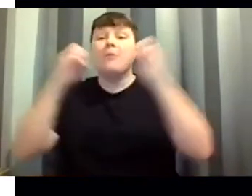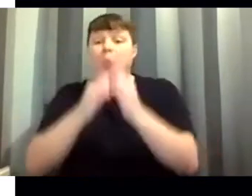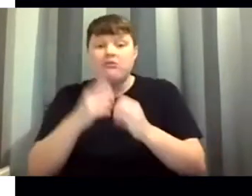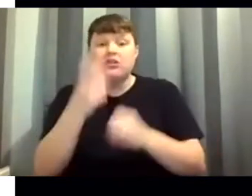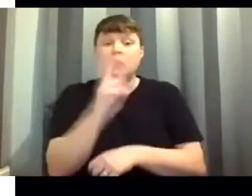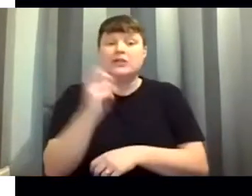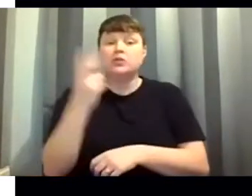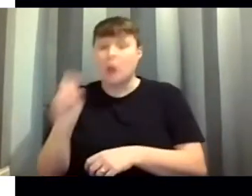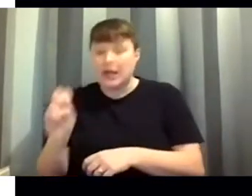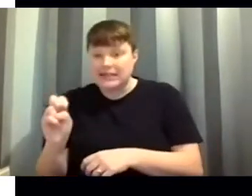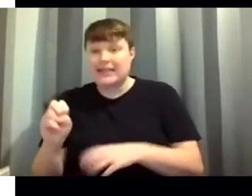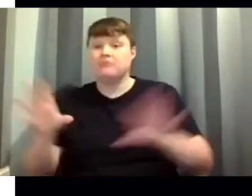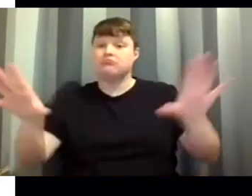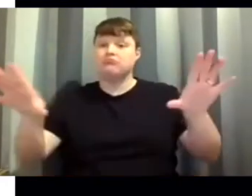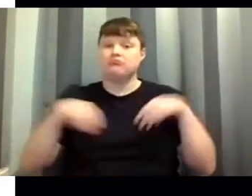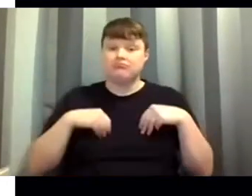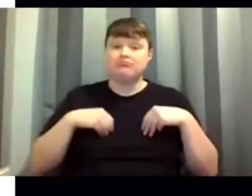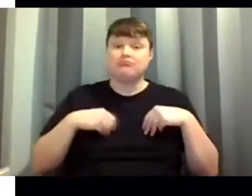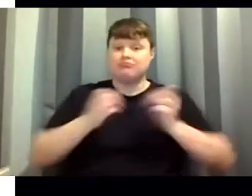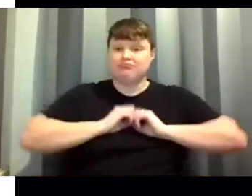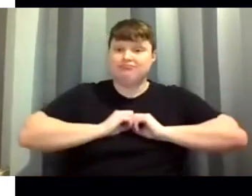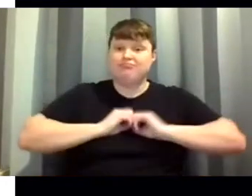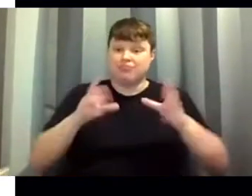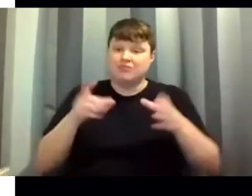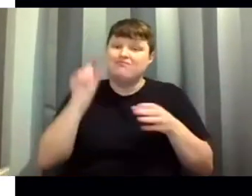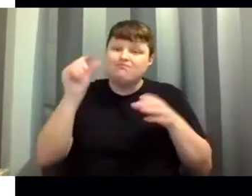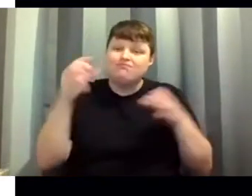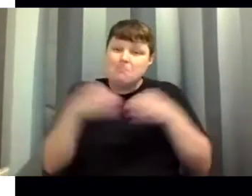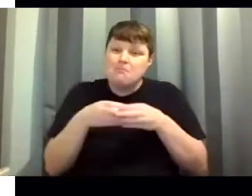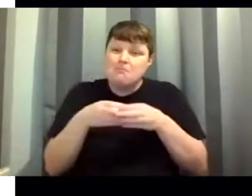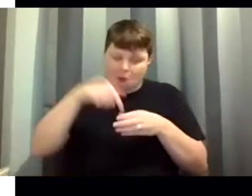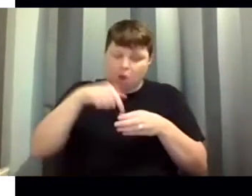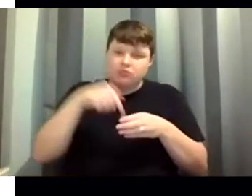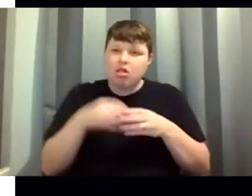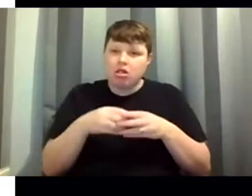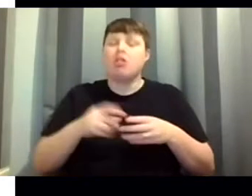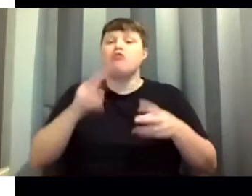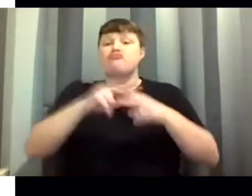be part of a minor model release. It got reviewed and accepted and then we had another whole load